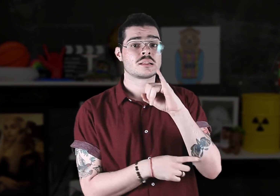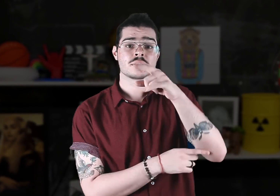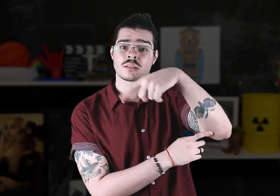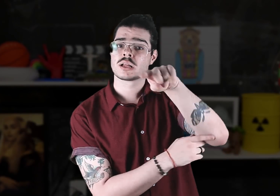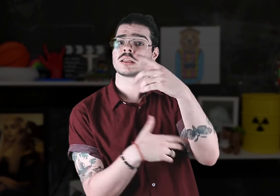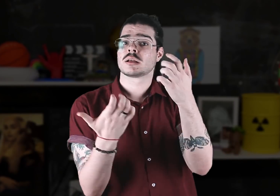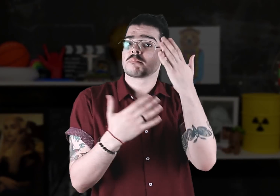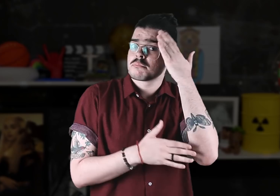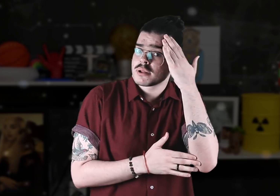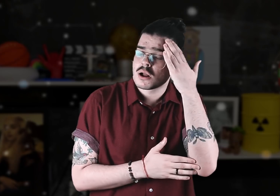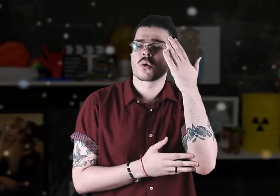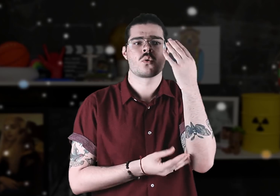If you want me to talk about ...